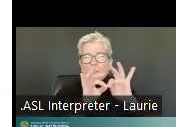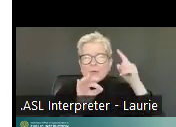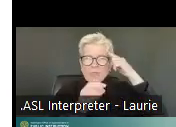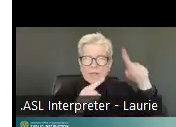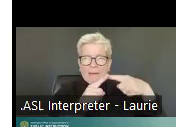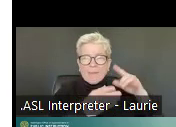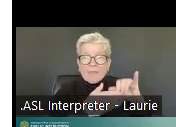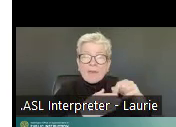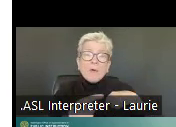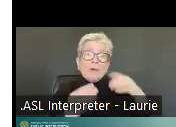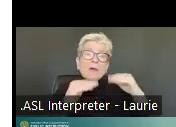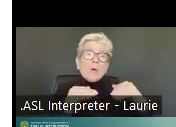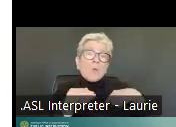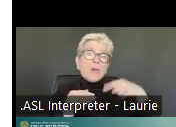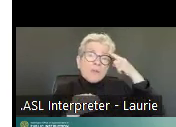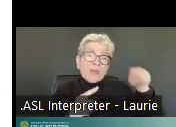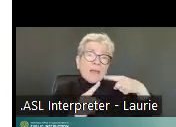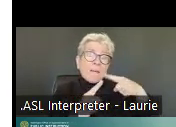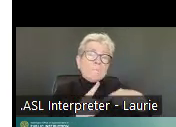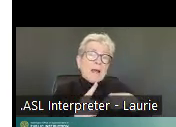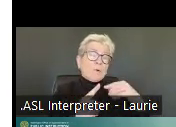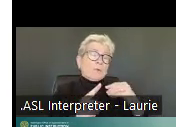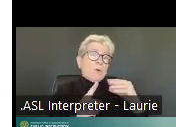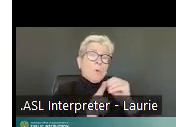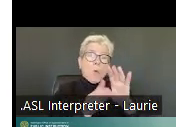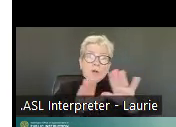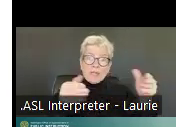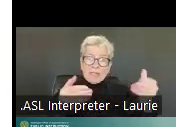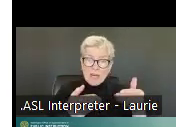your orientation practices, really think about including information